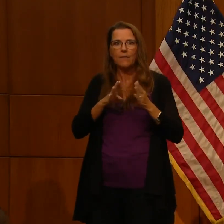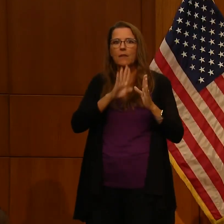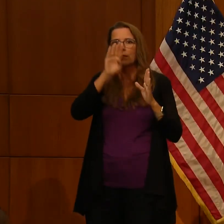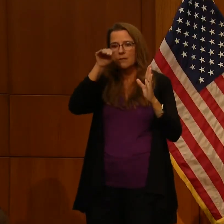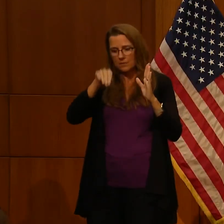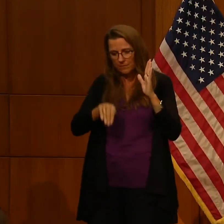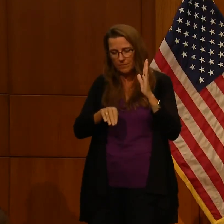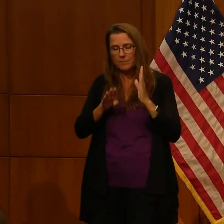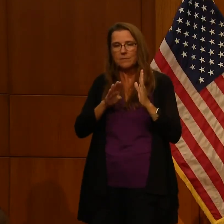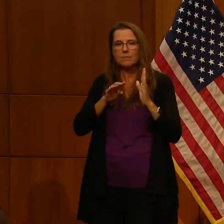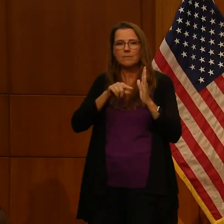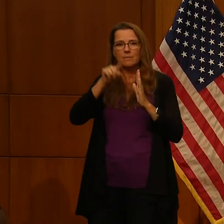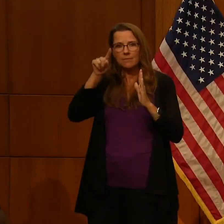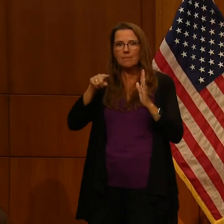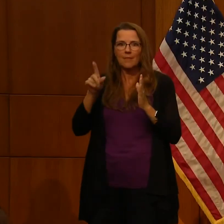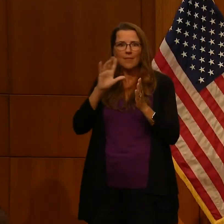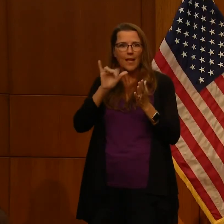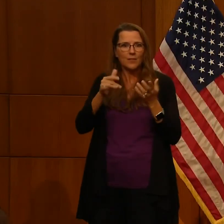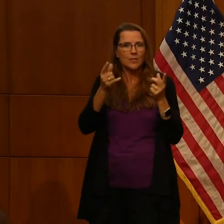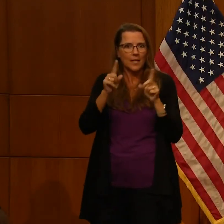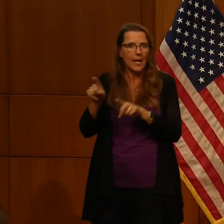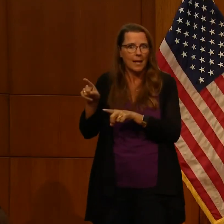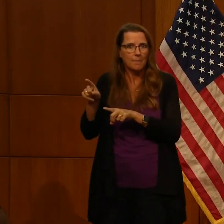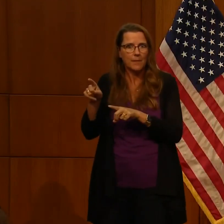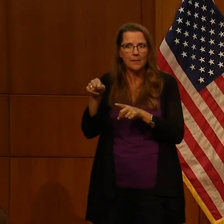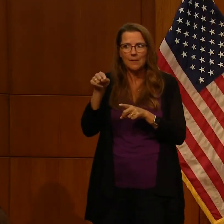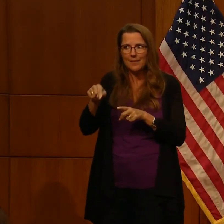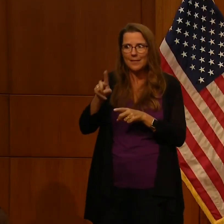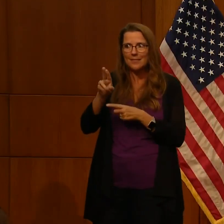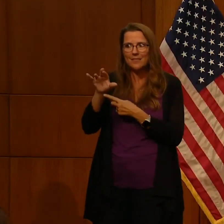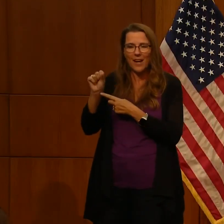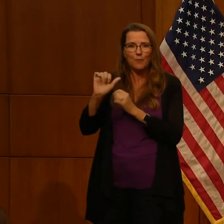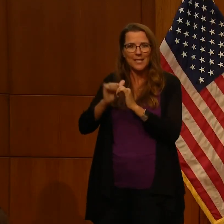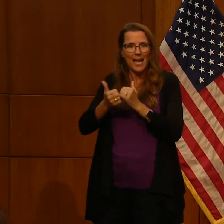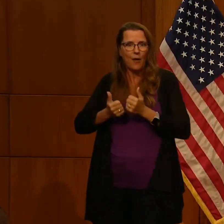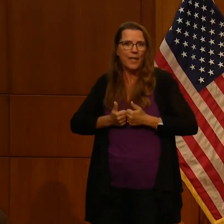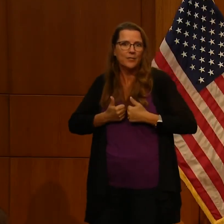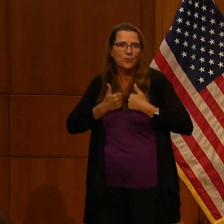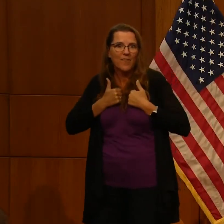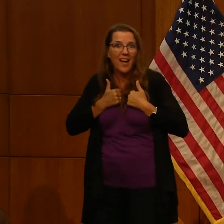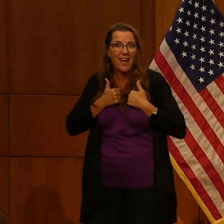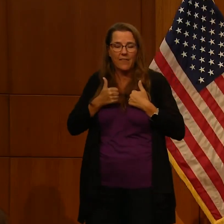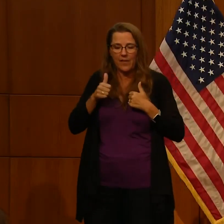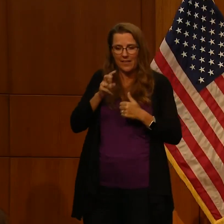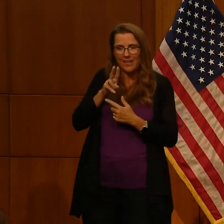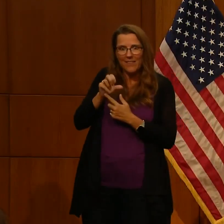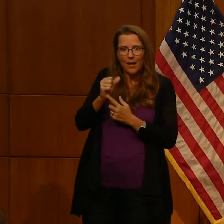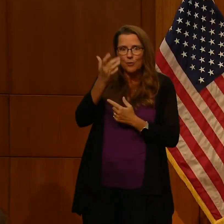YOU THE GRAPH AGAIN WHERE WE'RE GOING TO HAVE PEAKS AND TROUGHS AND IT AND THAT IS THE WAY